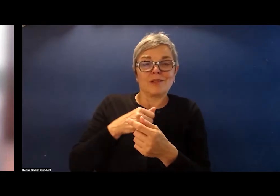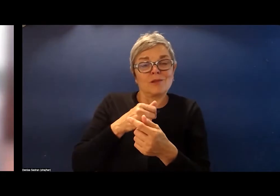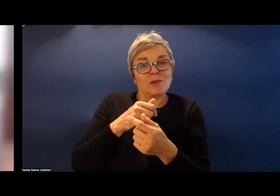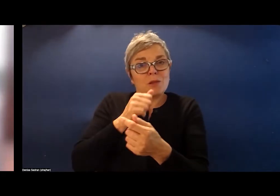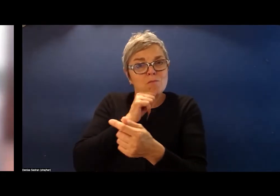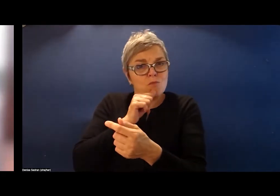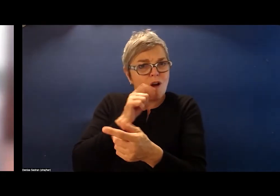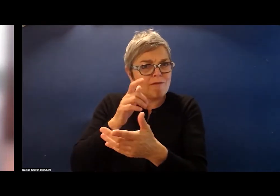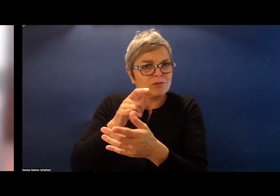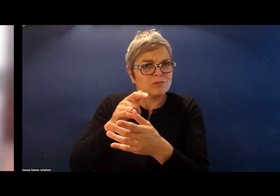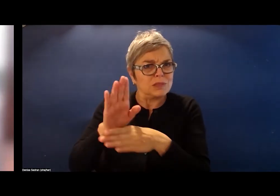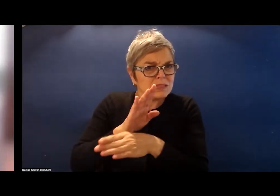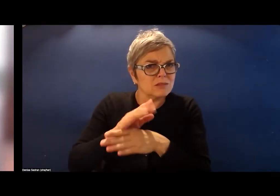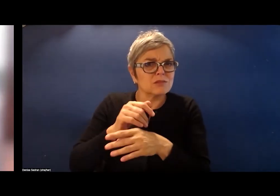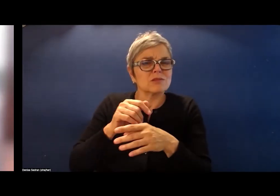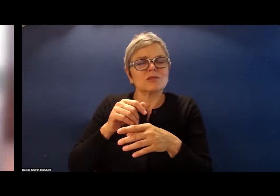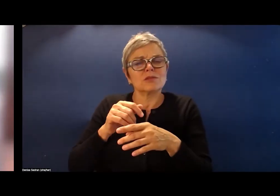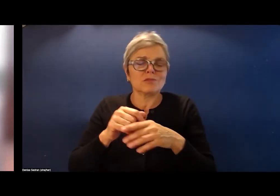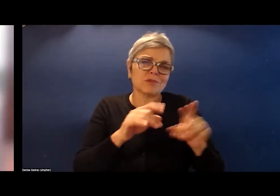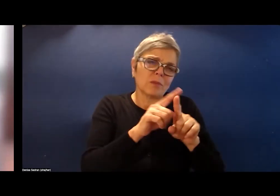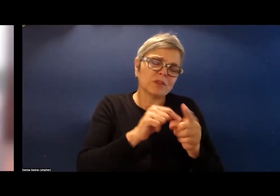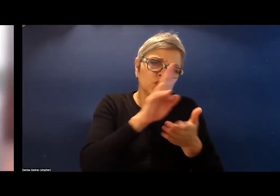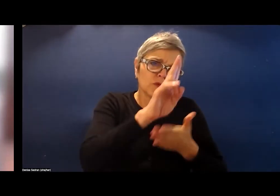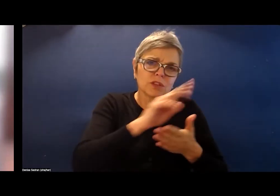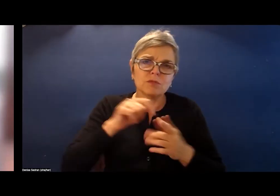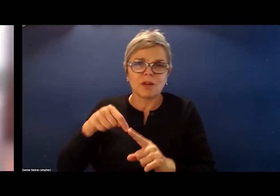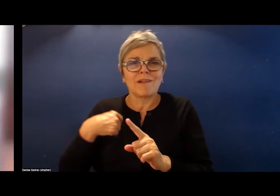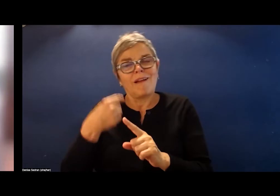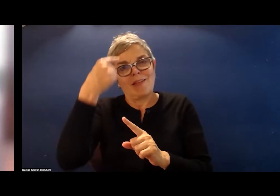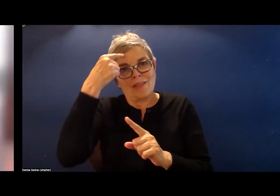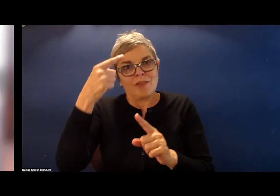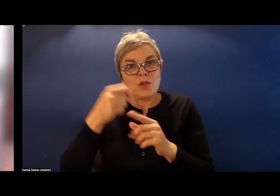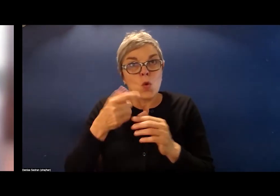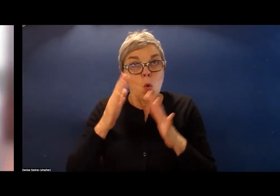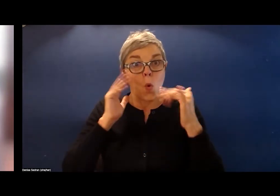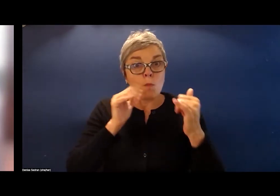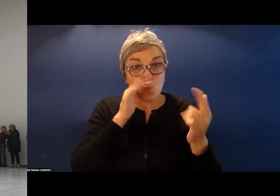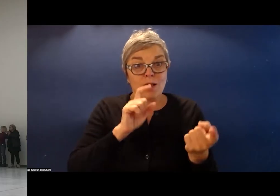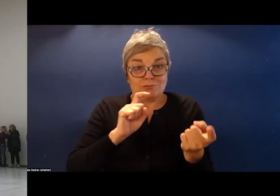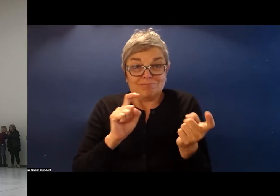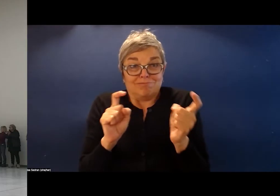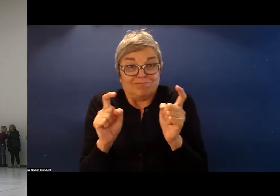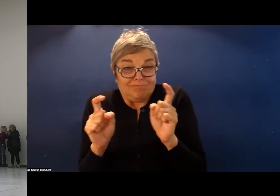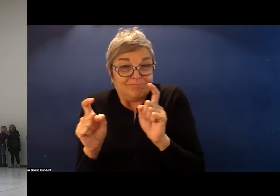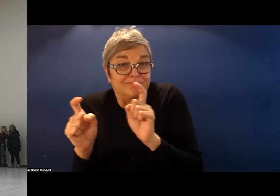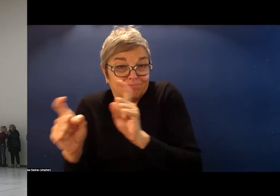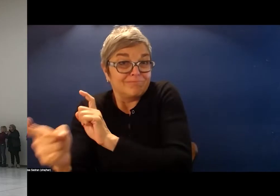And the hope was that this swing had been so far in one direction that change would really take hold.